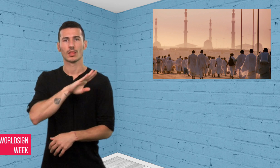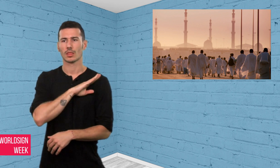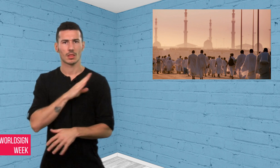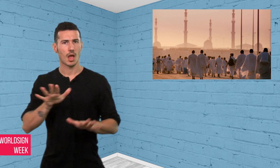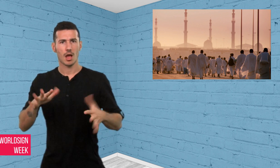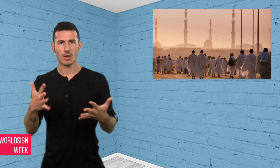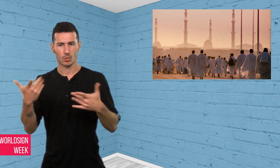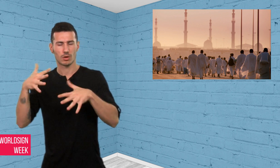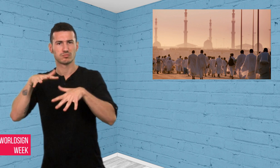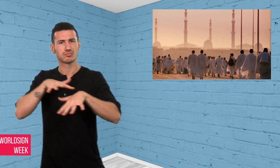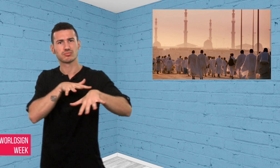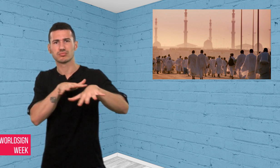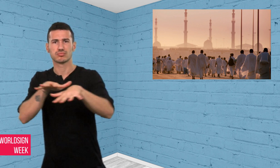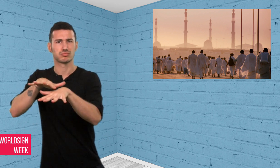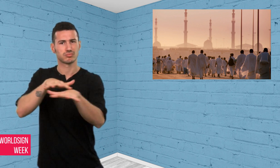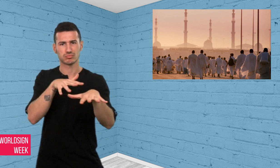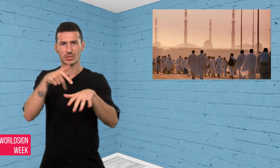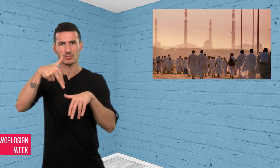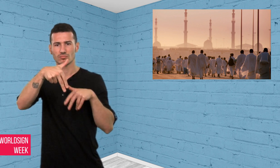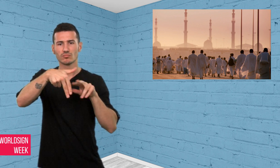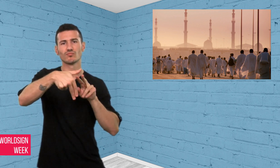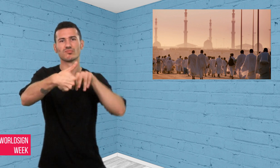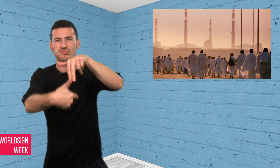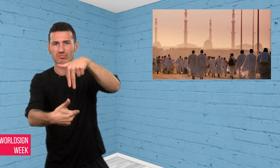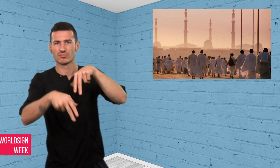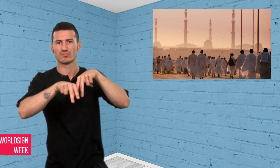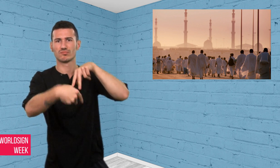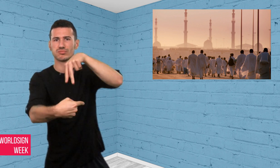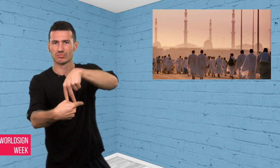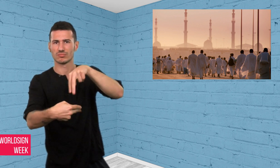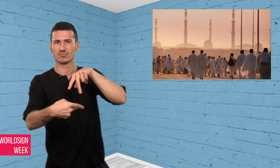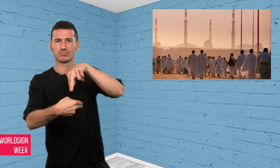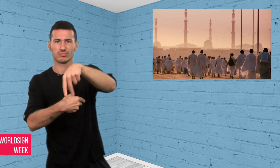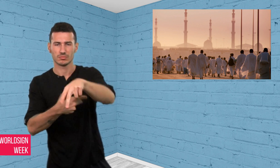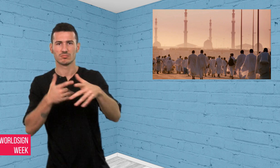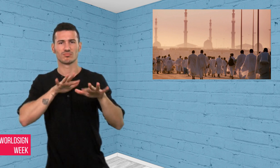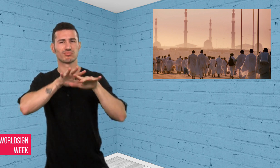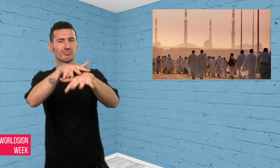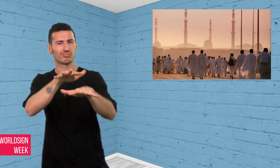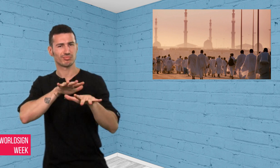ground then thousands of people walk over you.